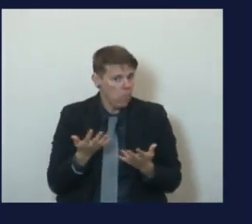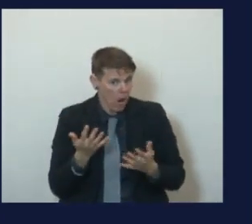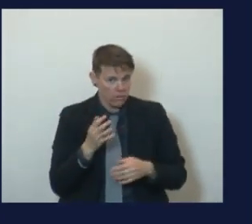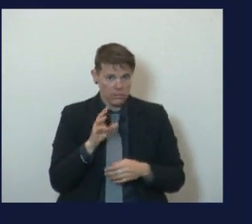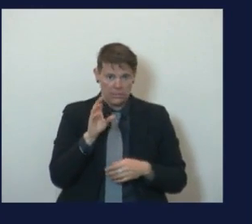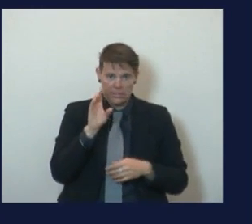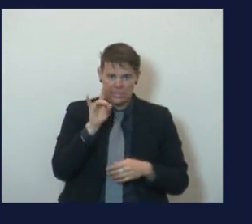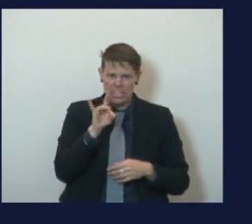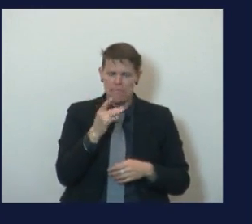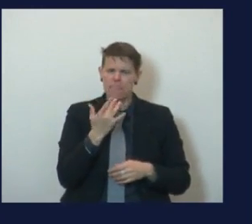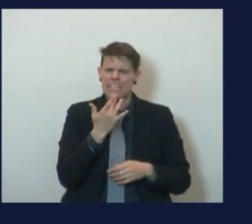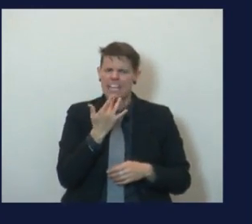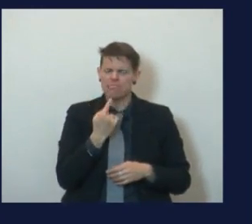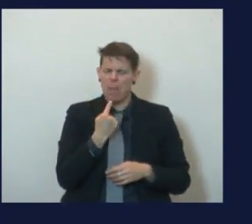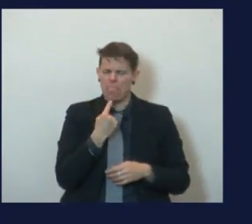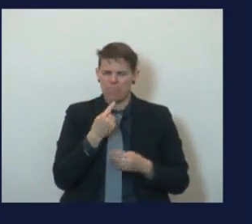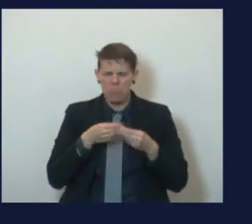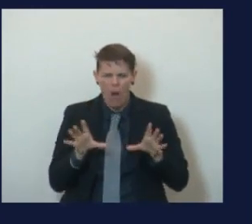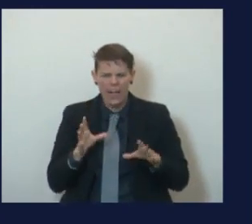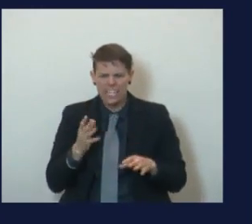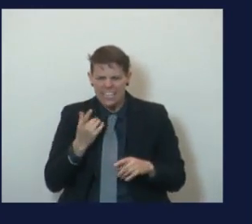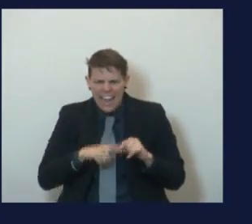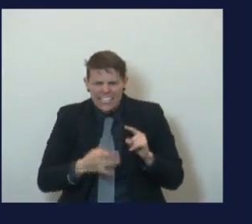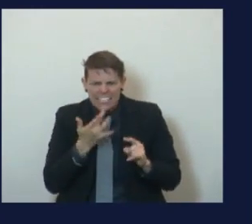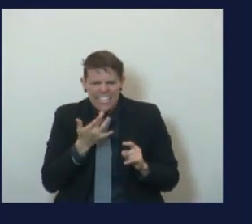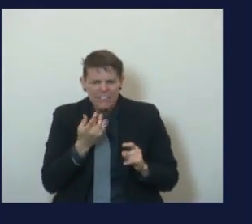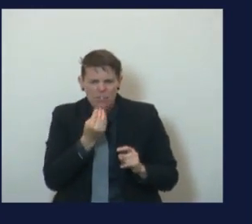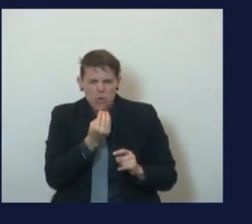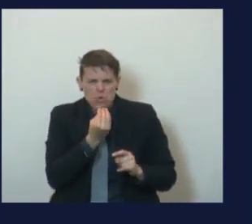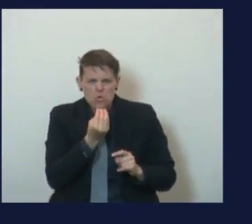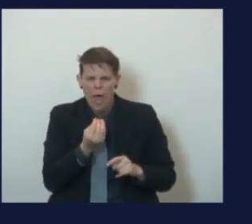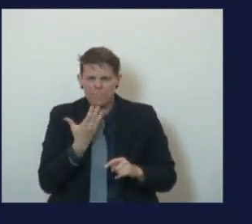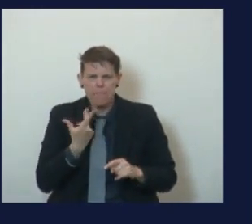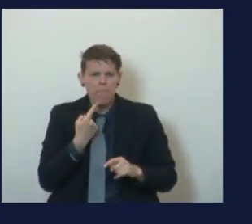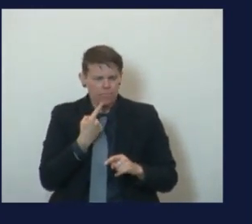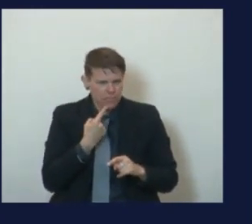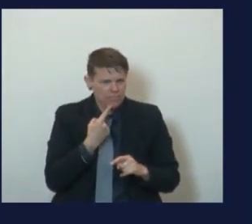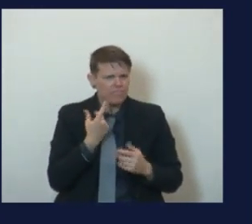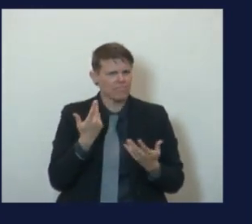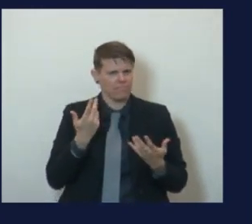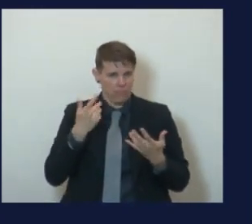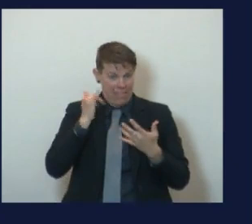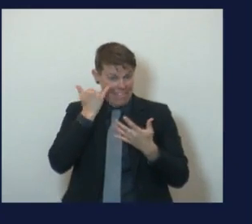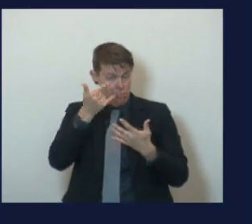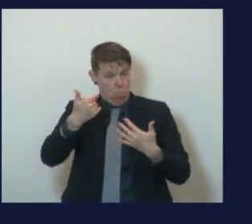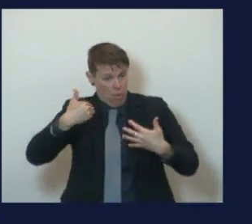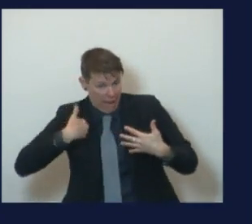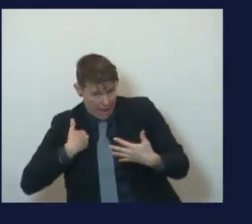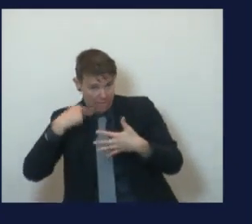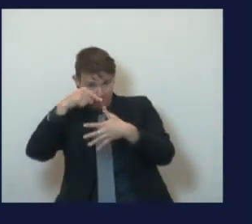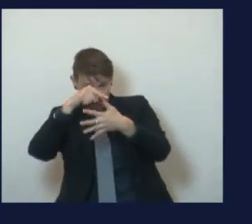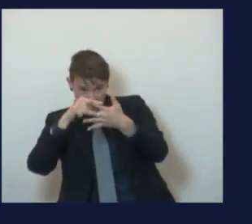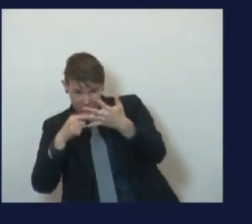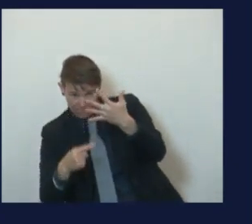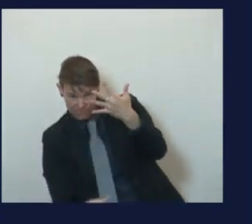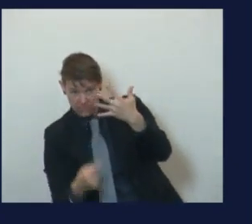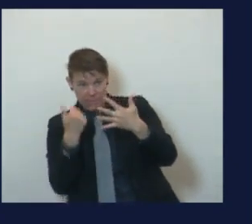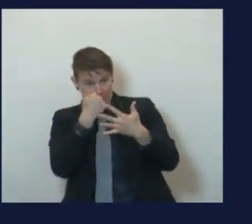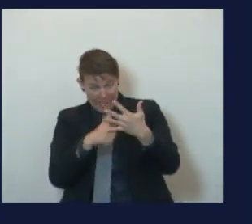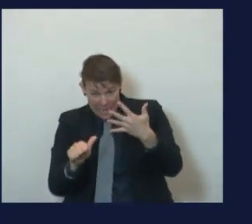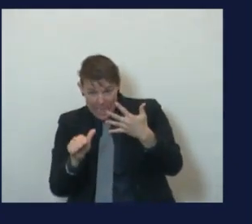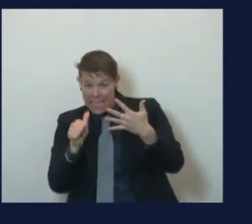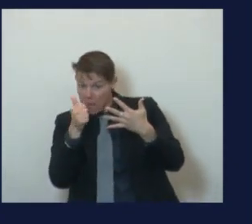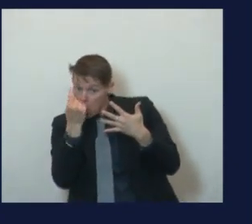NATIONALLY AND I HAVEN’T HEARD ABOUT IT MUCH ANYMORE, IT IS STILL A VALID REVIEW, HAVE YOU LOST YOUR TASTE OR SMELL?